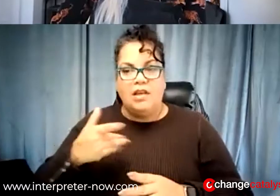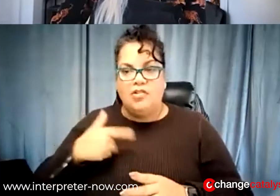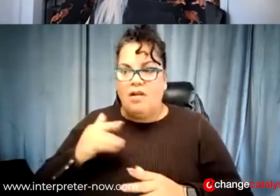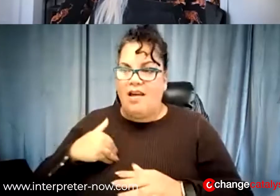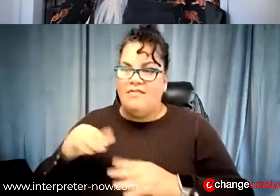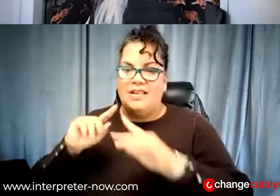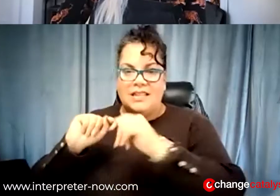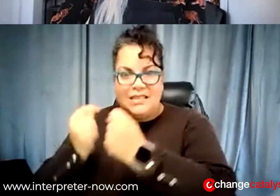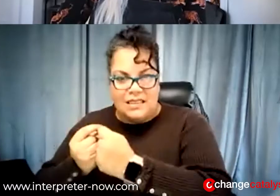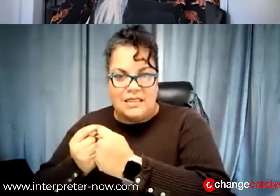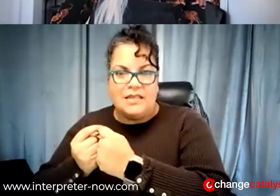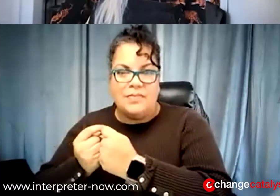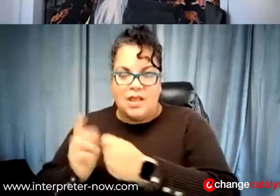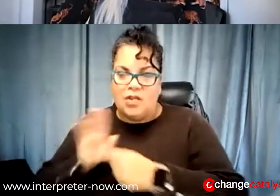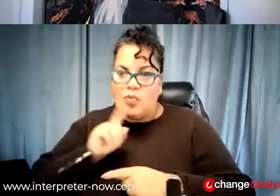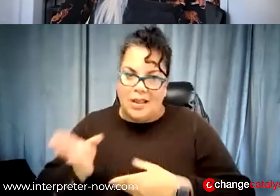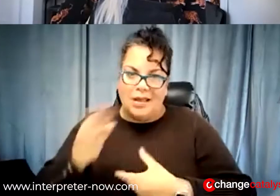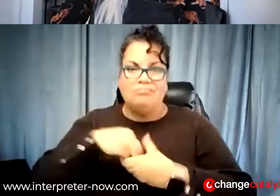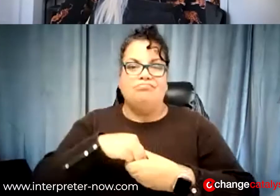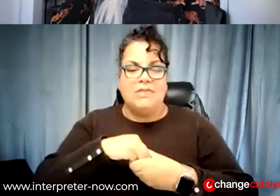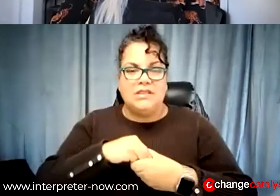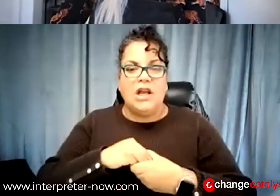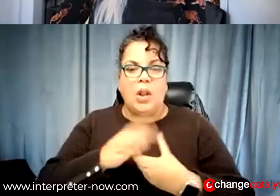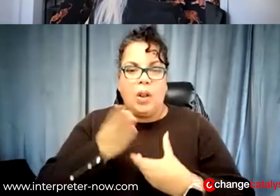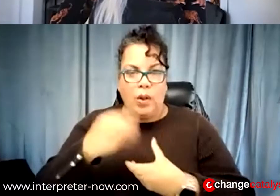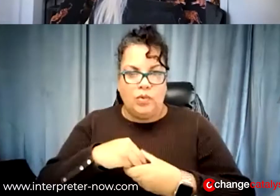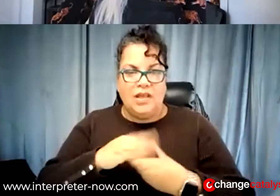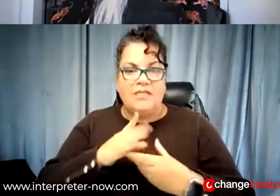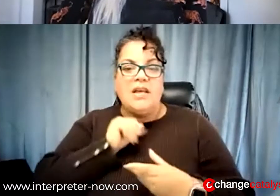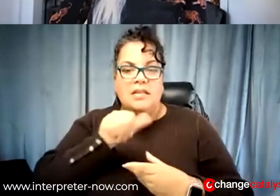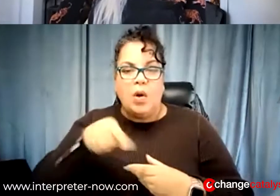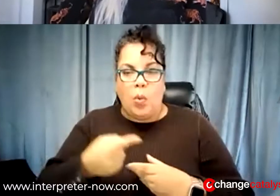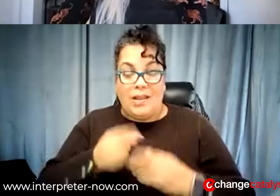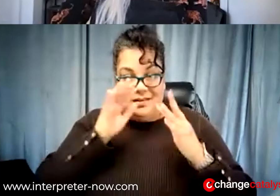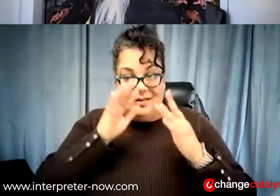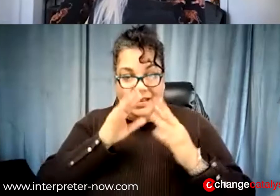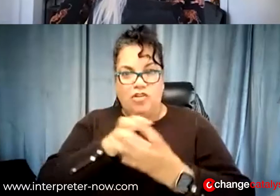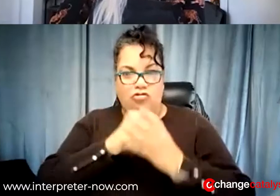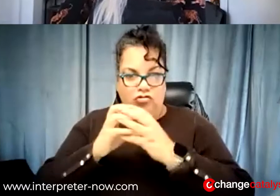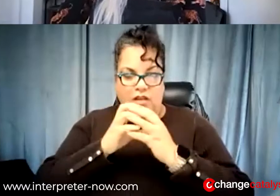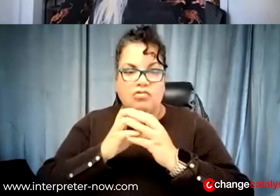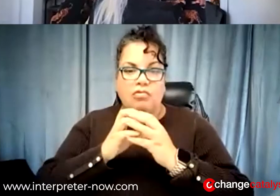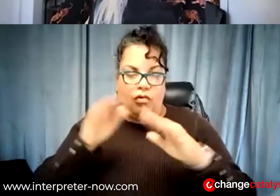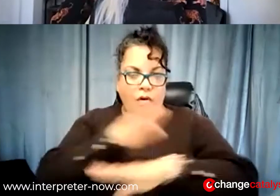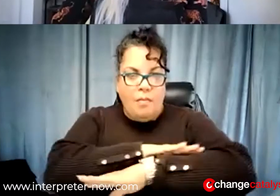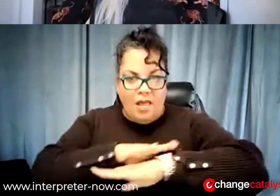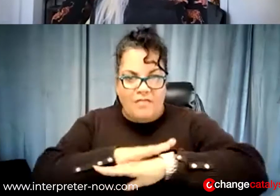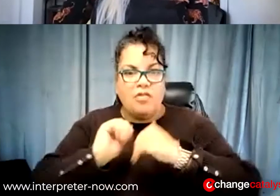inherently an inclusive platform. It's inherently an intersectional platform the way that we operate internally, the way